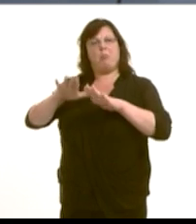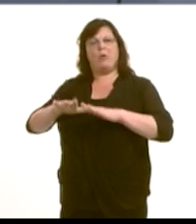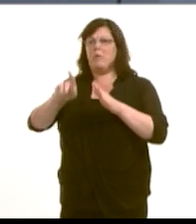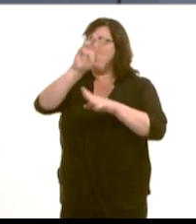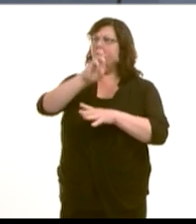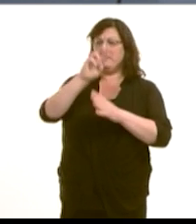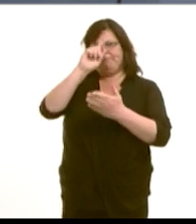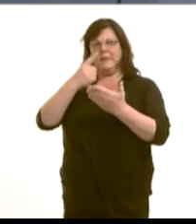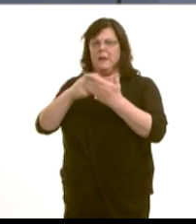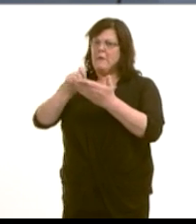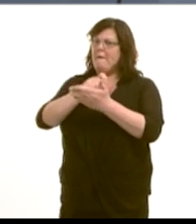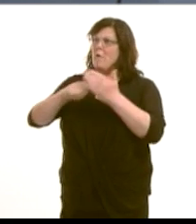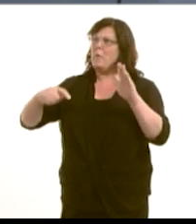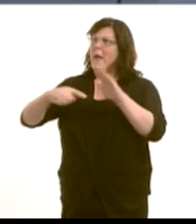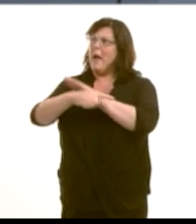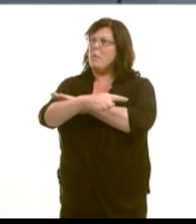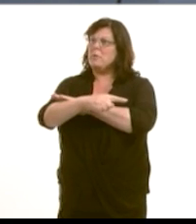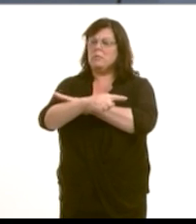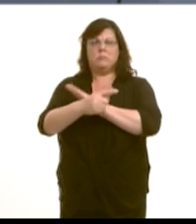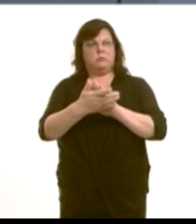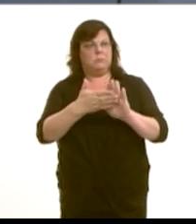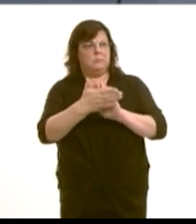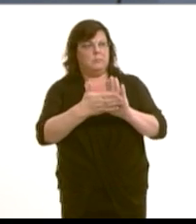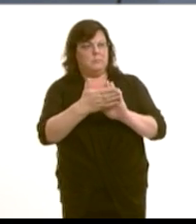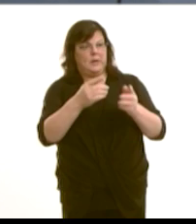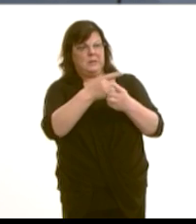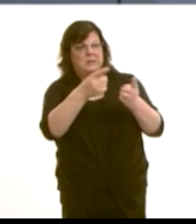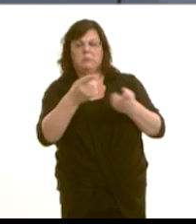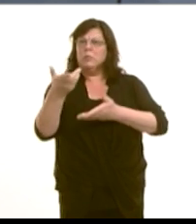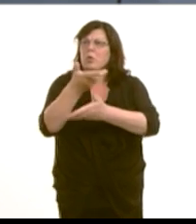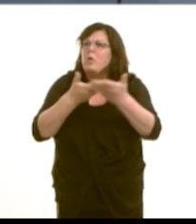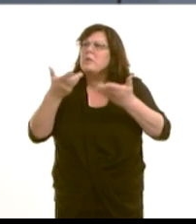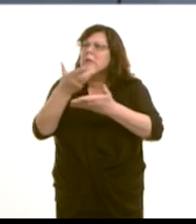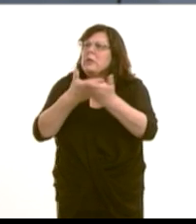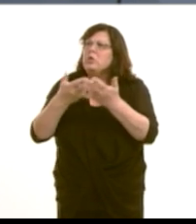Union, can you tell us where this leaves the consultation that your Government intended